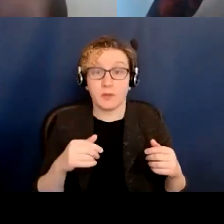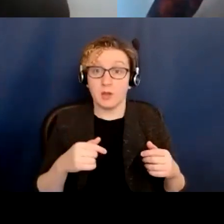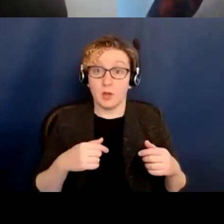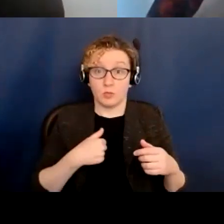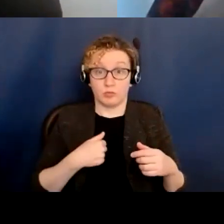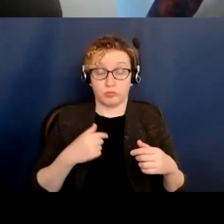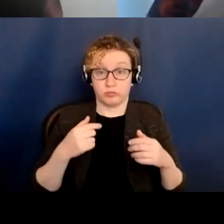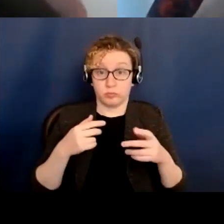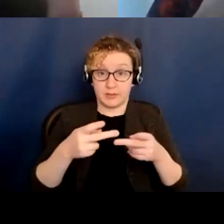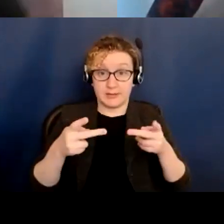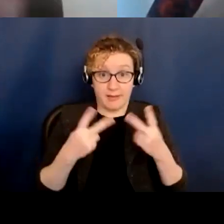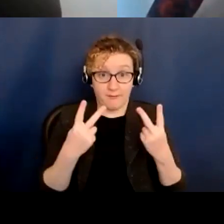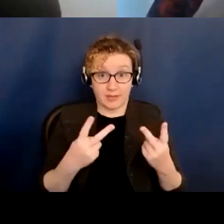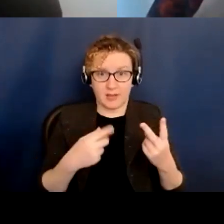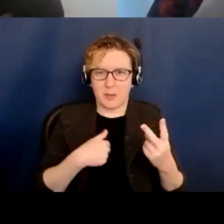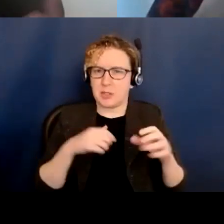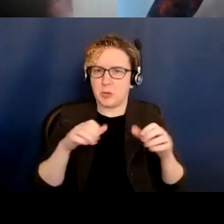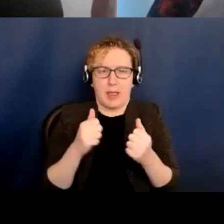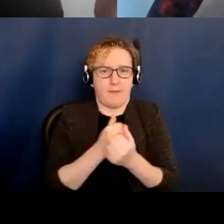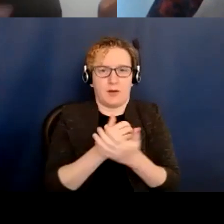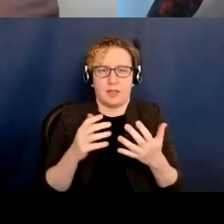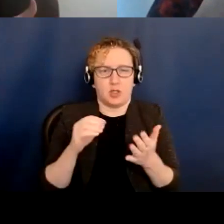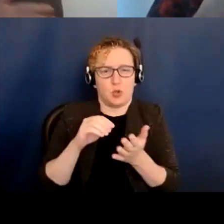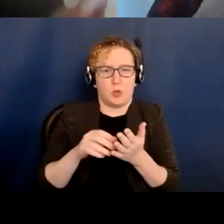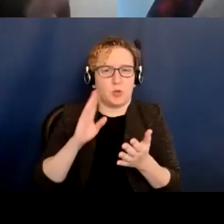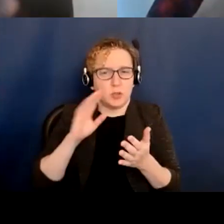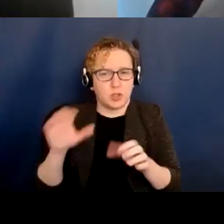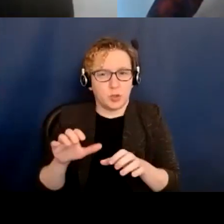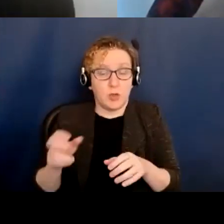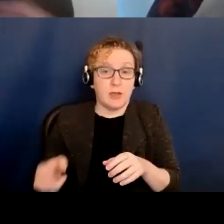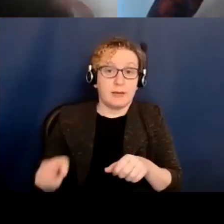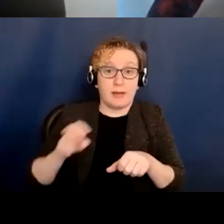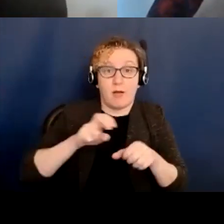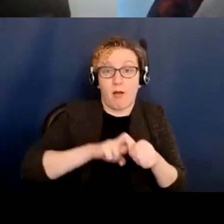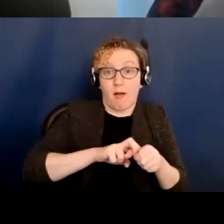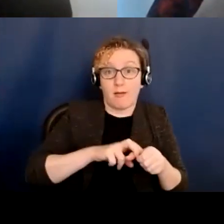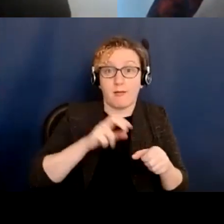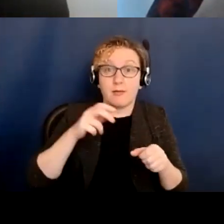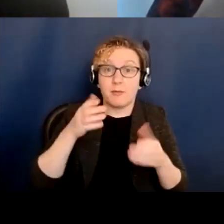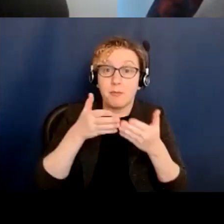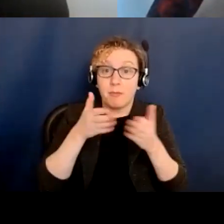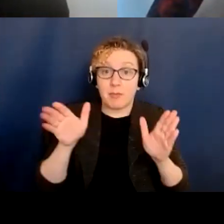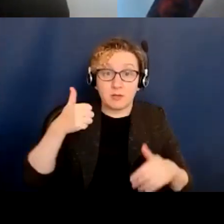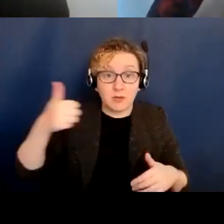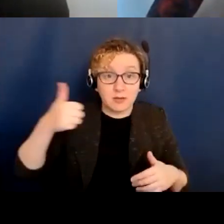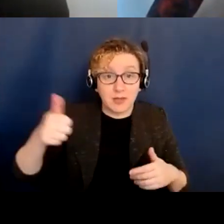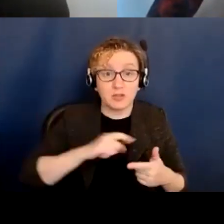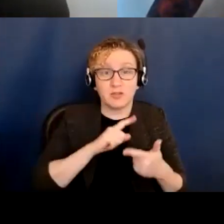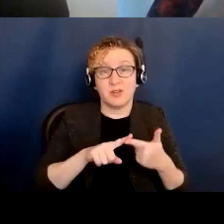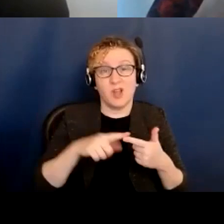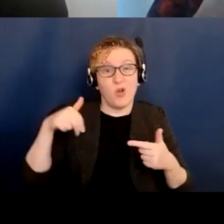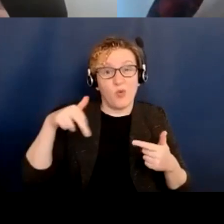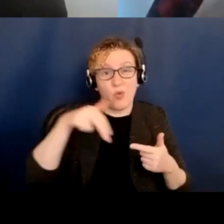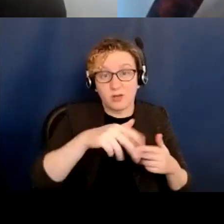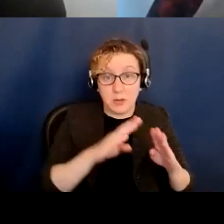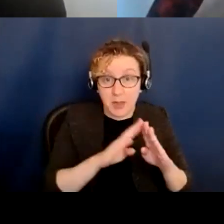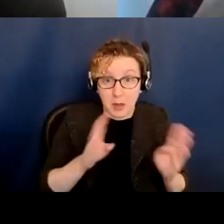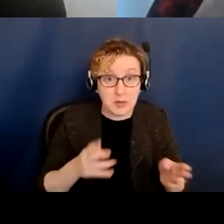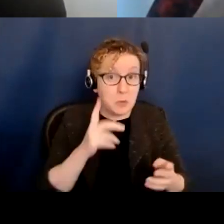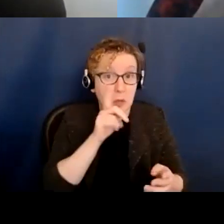Get on the public transportation or walk from the